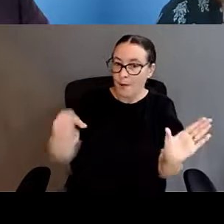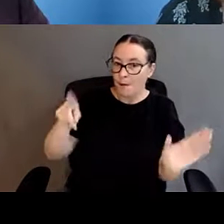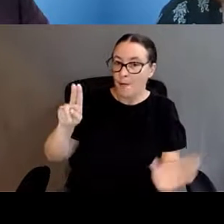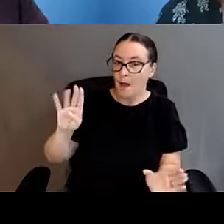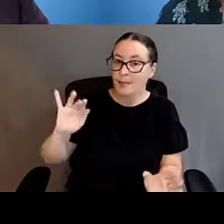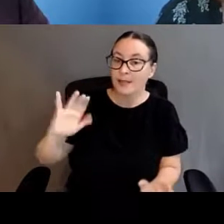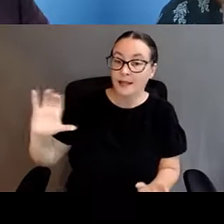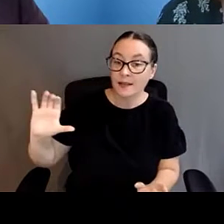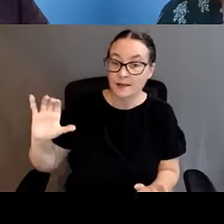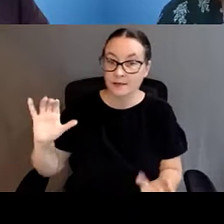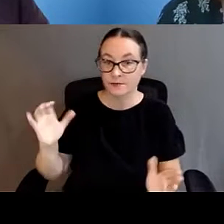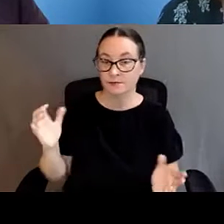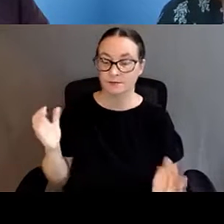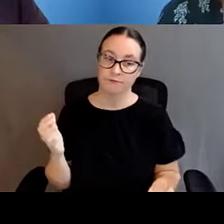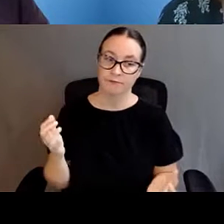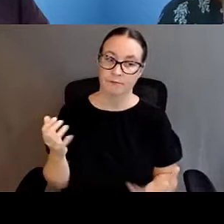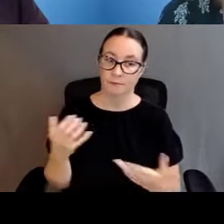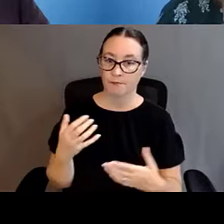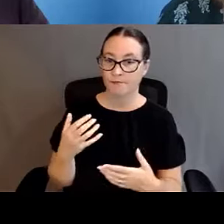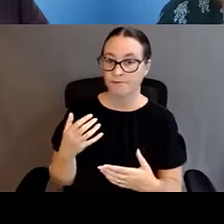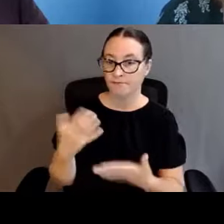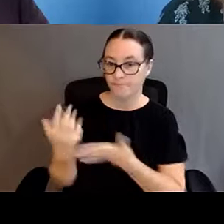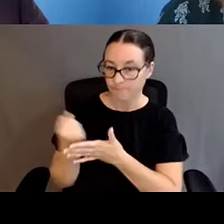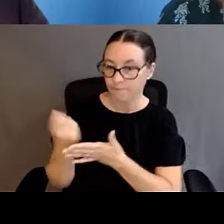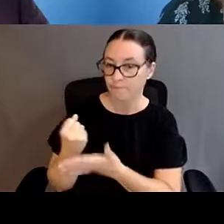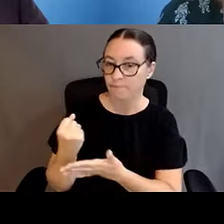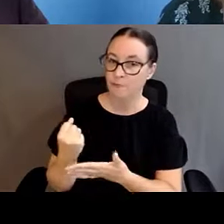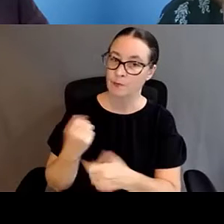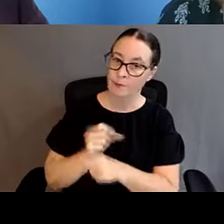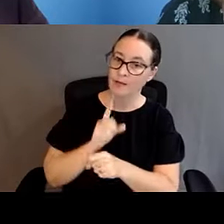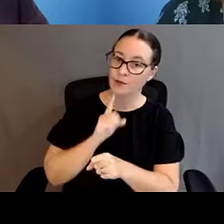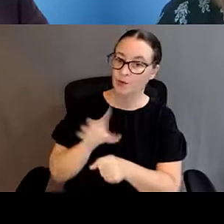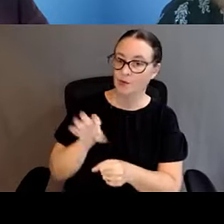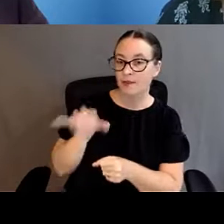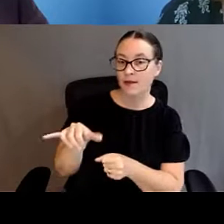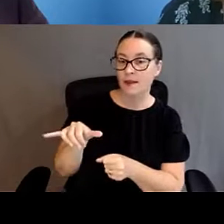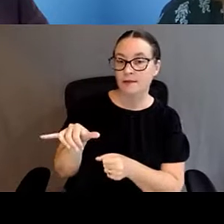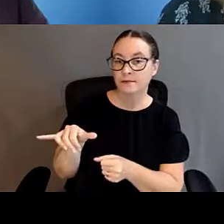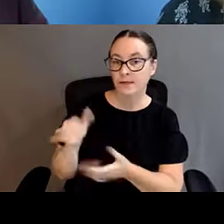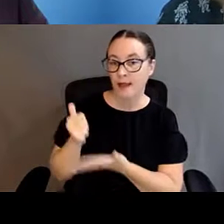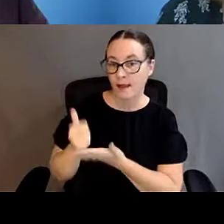and make sure that that helps individuals locate data